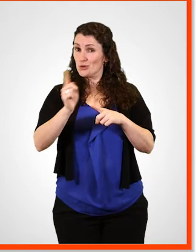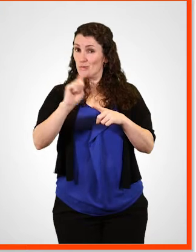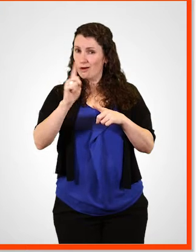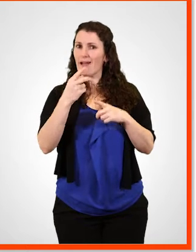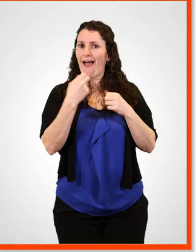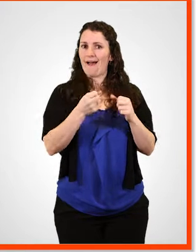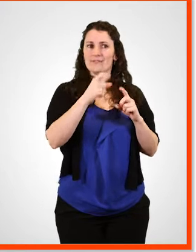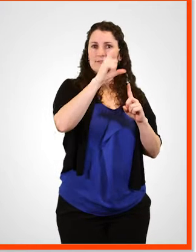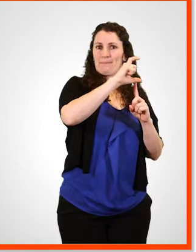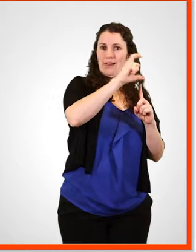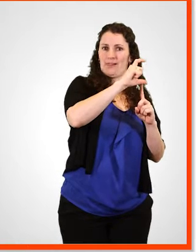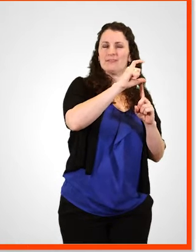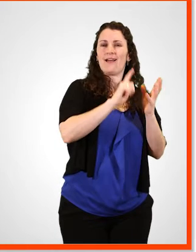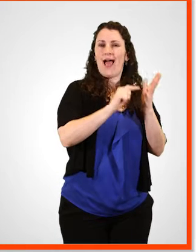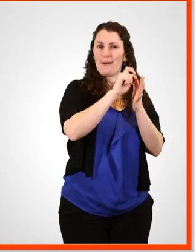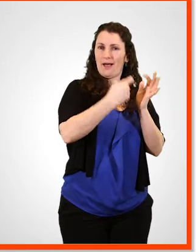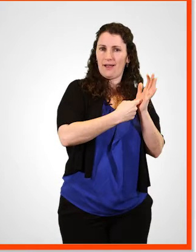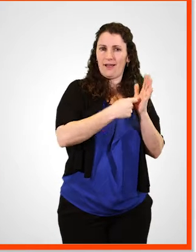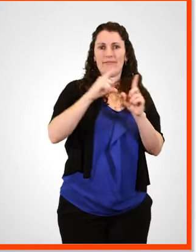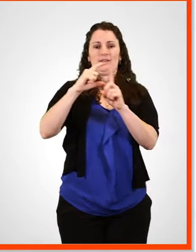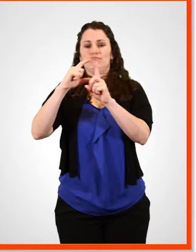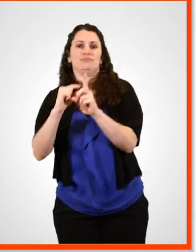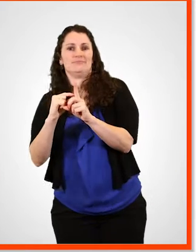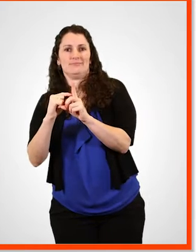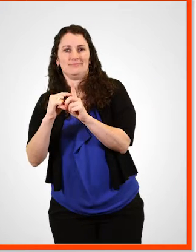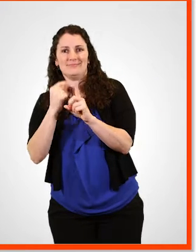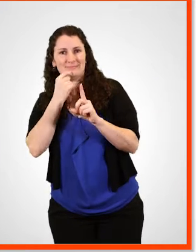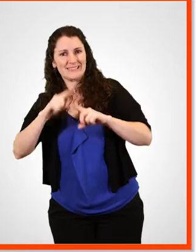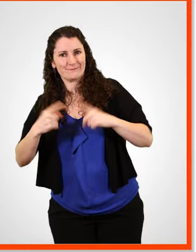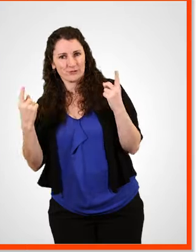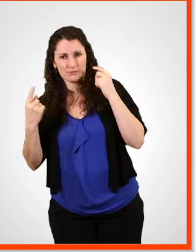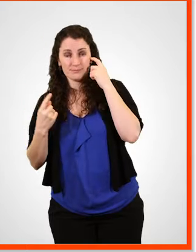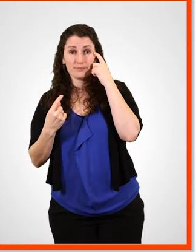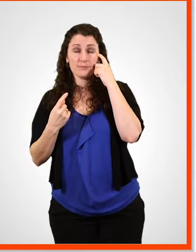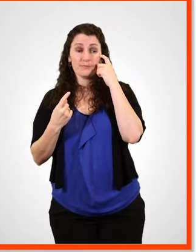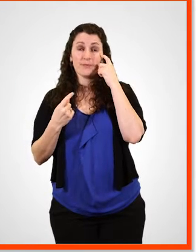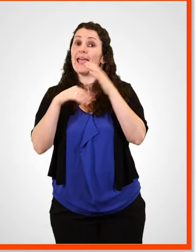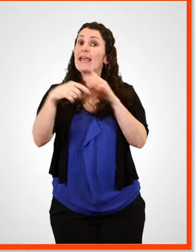In the English language there's only 12 pairs of letters that share a similar visual configuration, and what I mean by that is